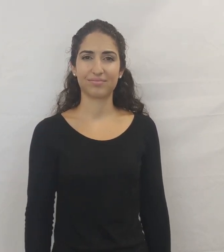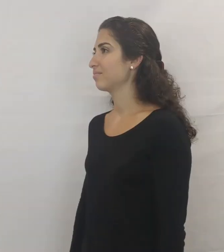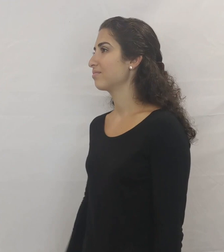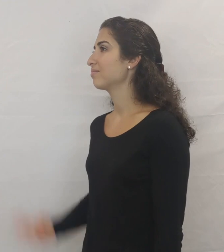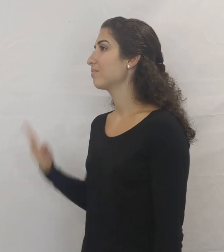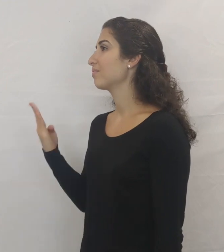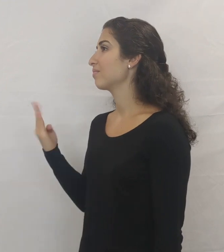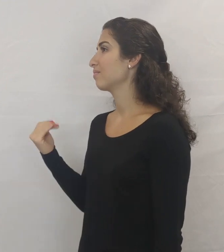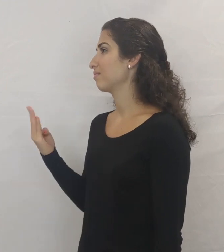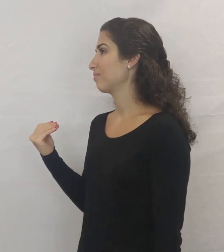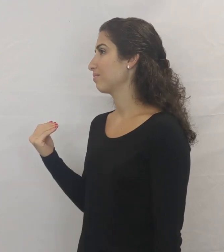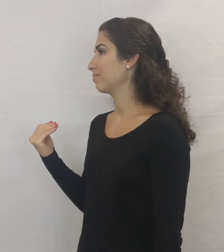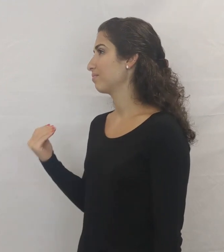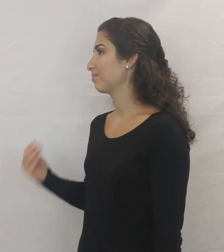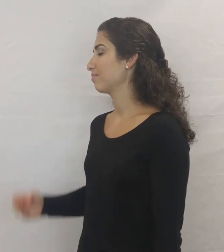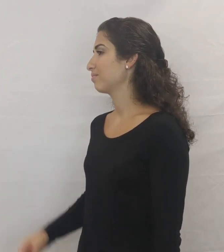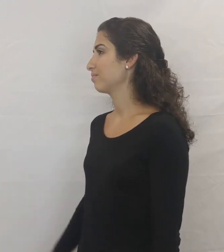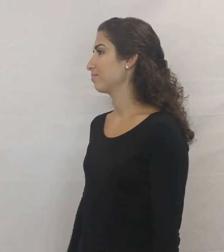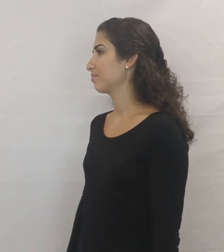FOURTEEN